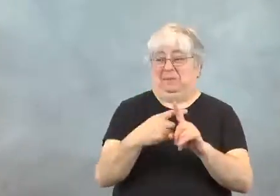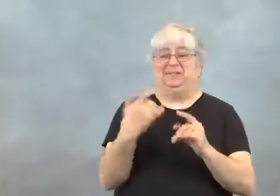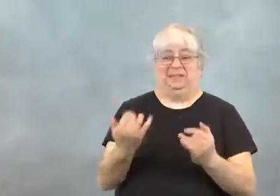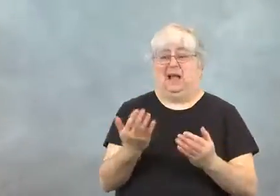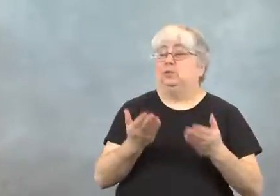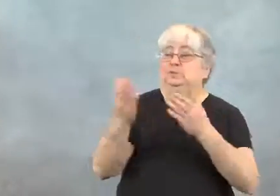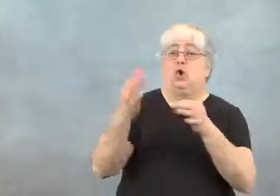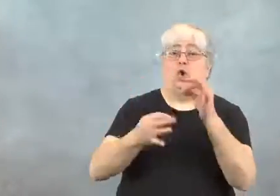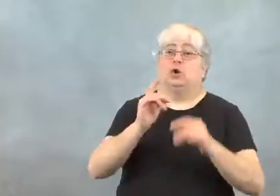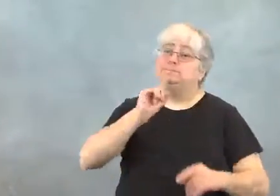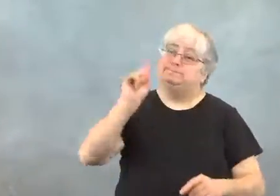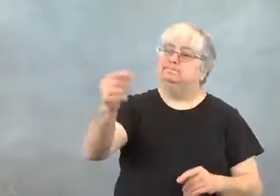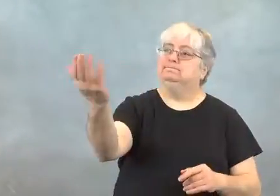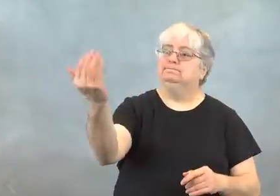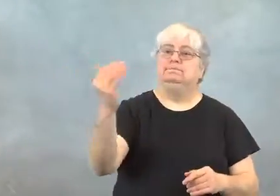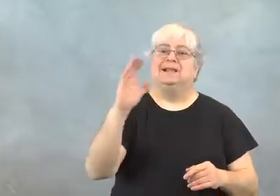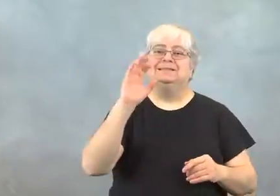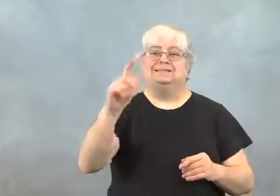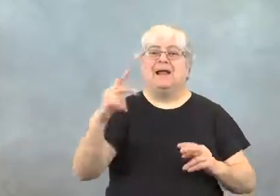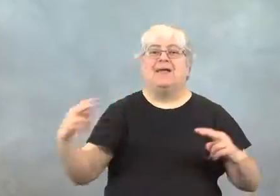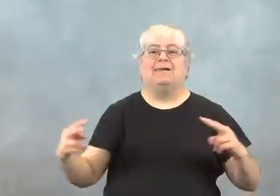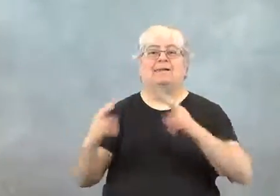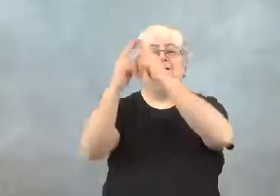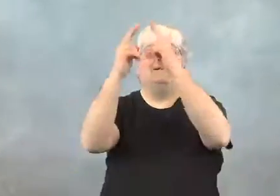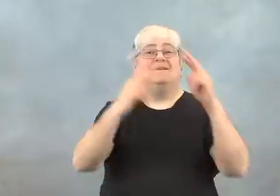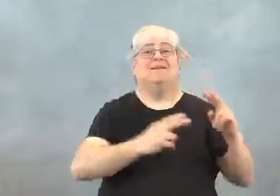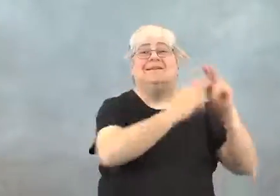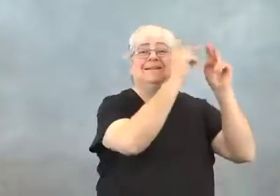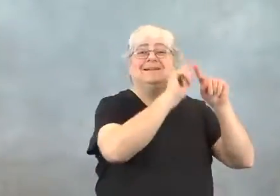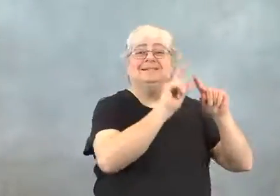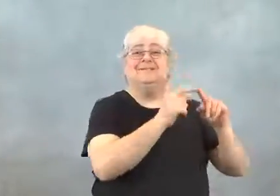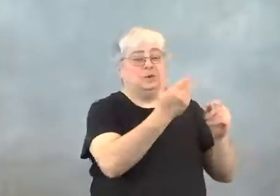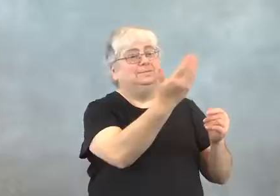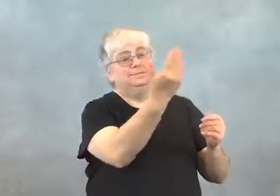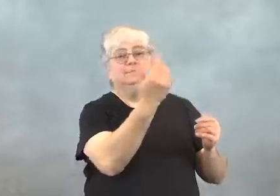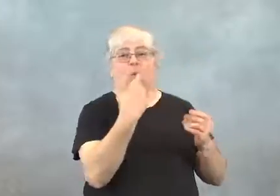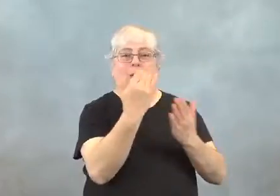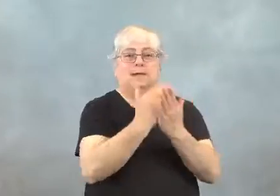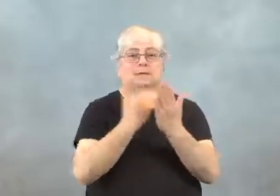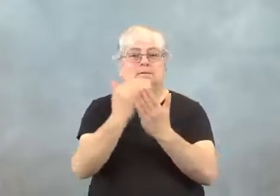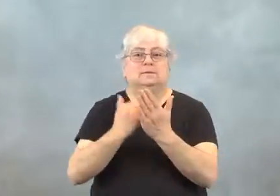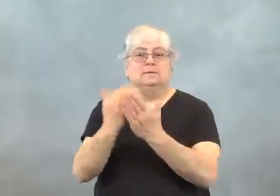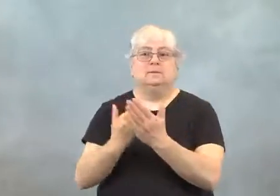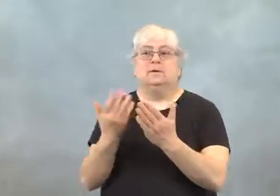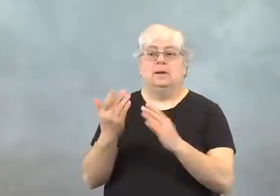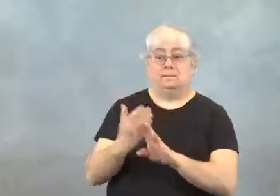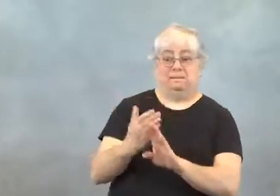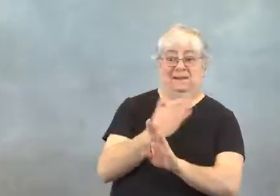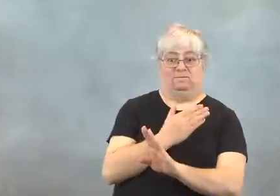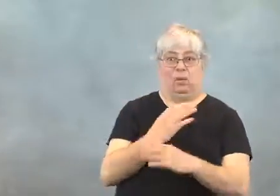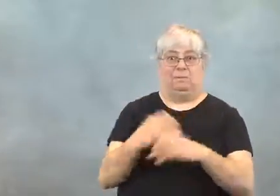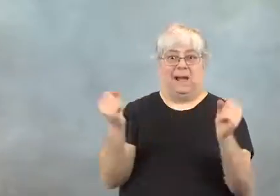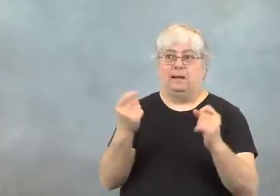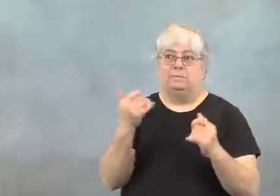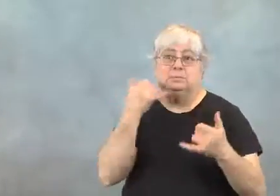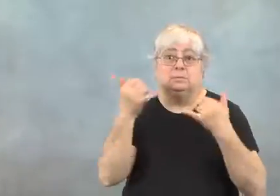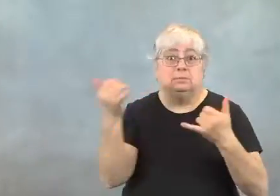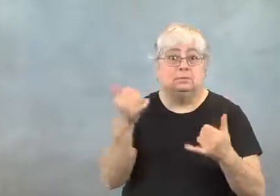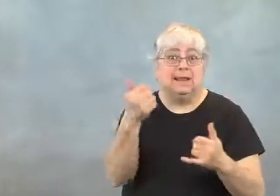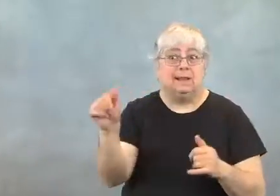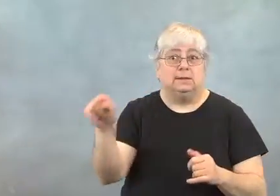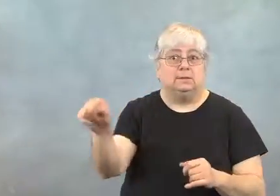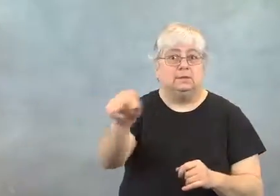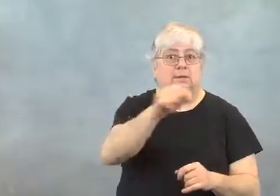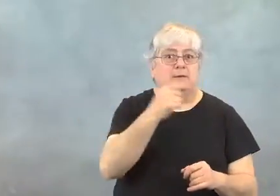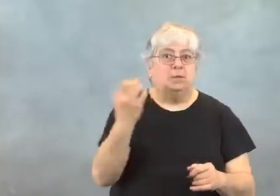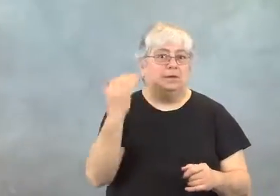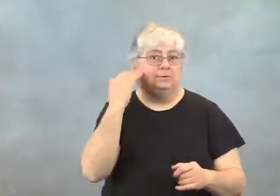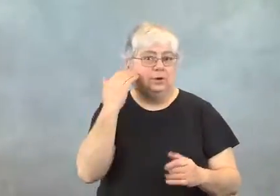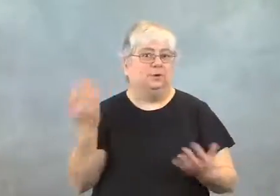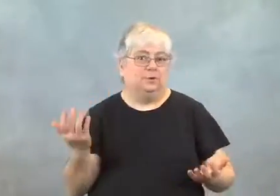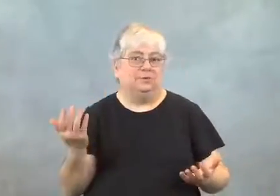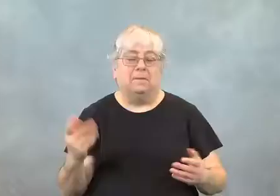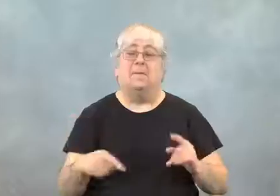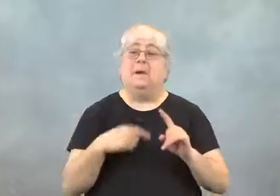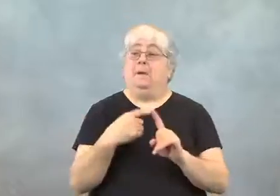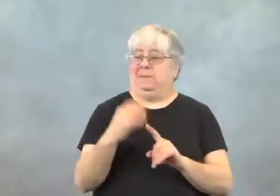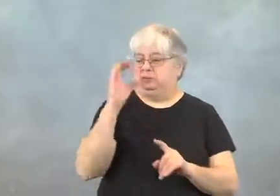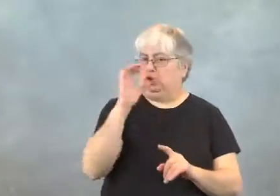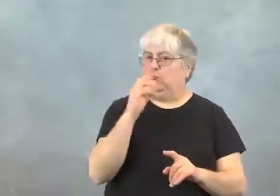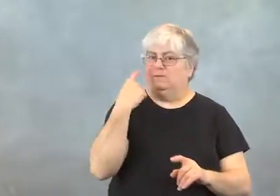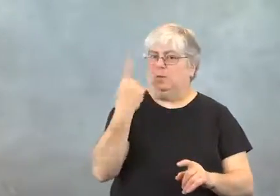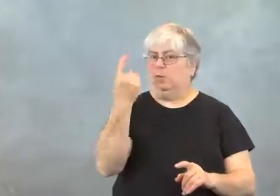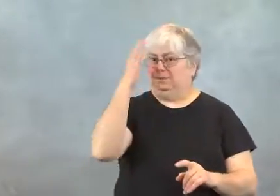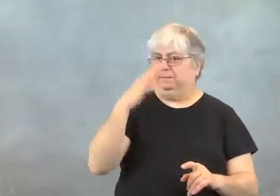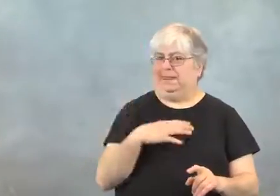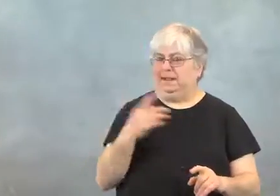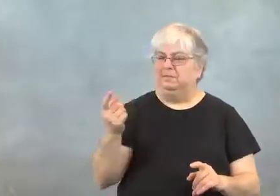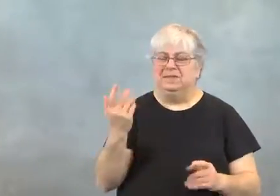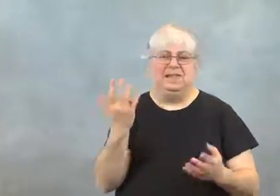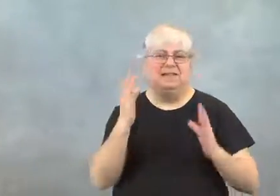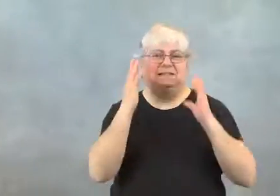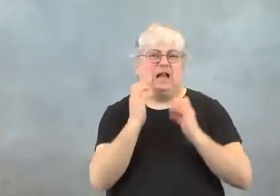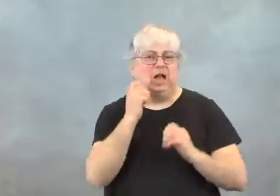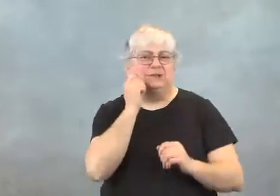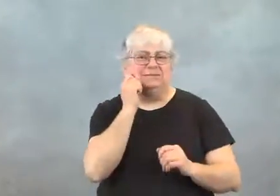They've gotten court orders for information from cell phone towers.